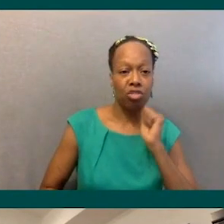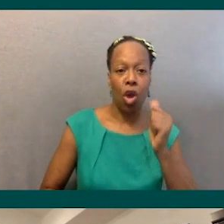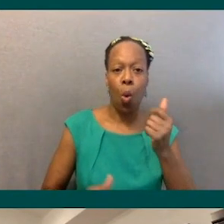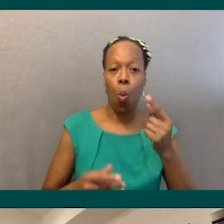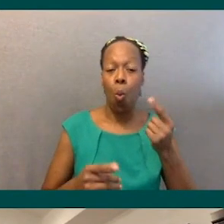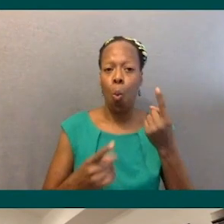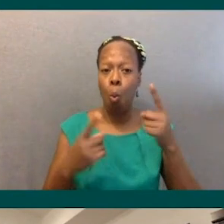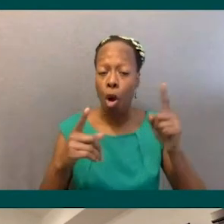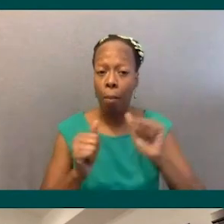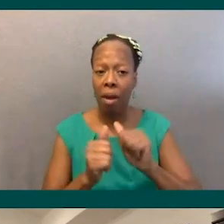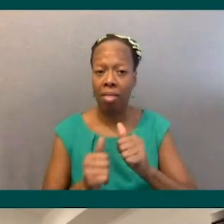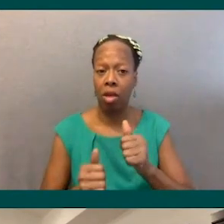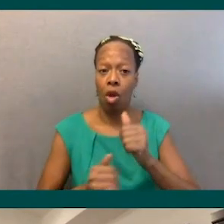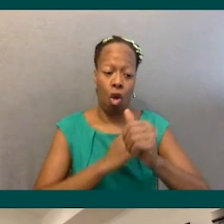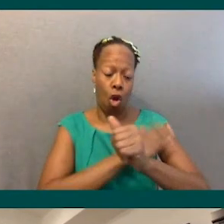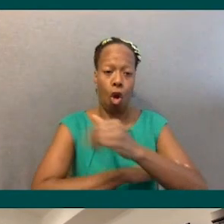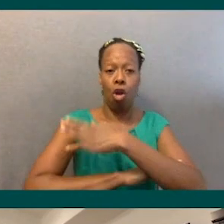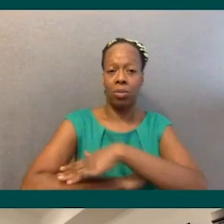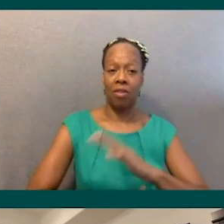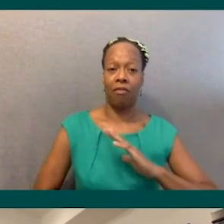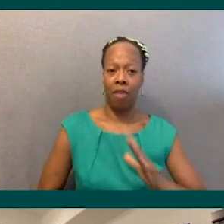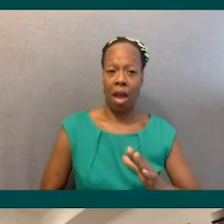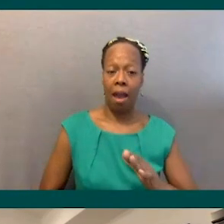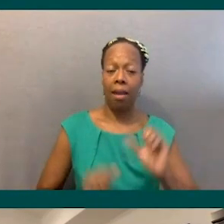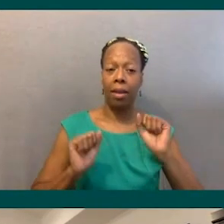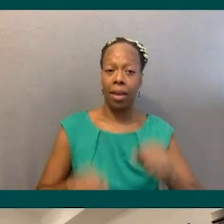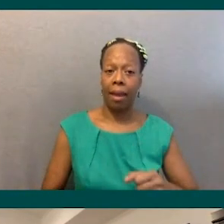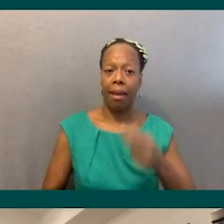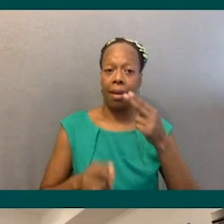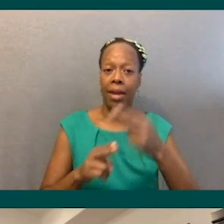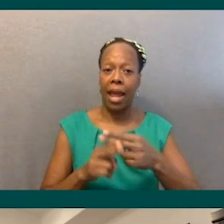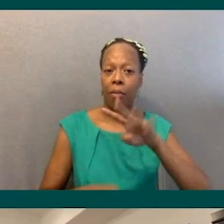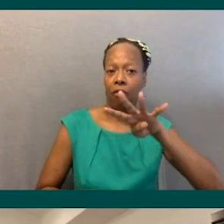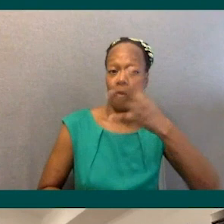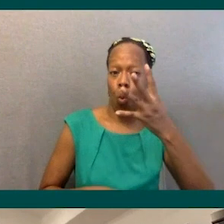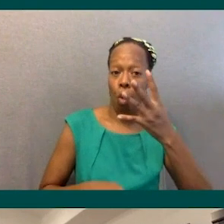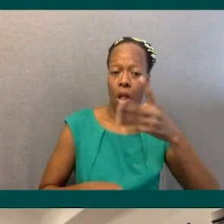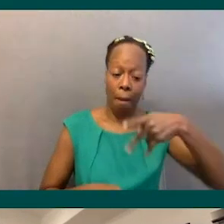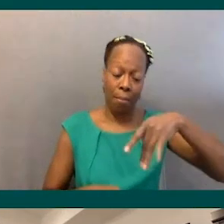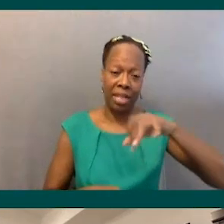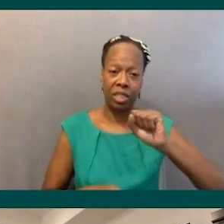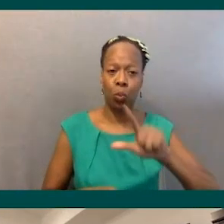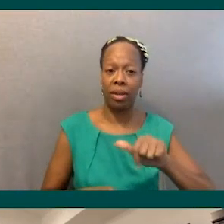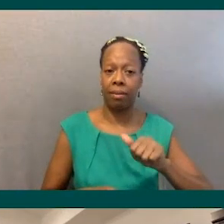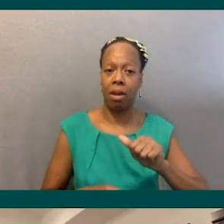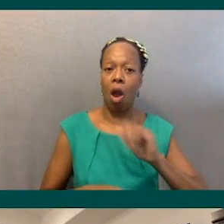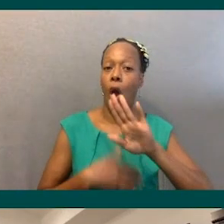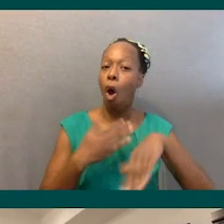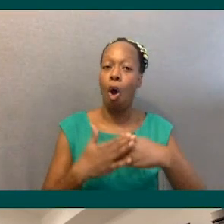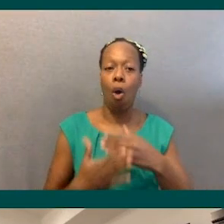when all the limbs are compromised, sometimes a hemiplegic when one side is compromised.